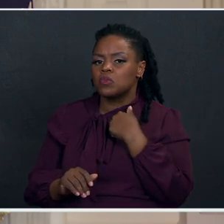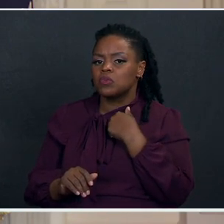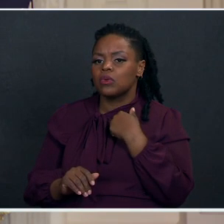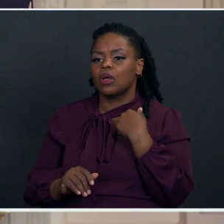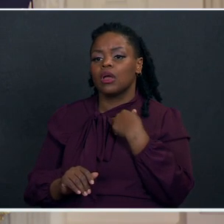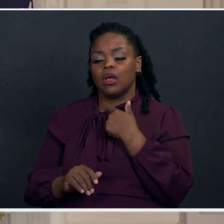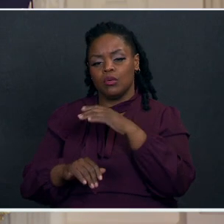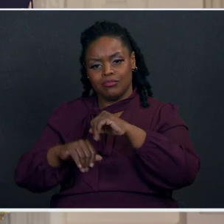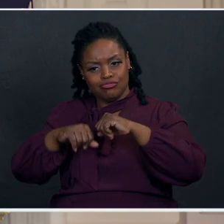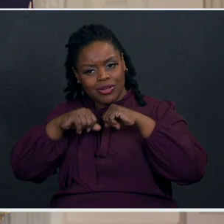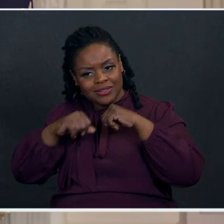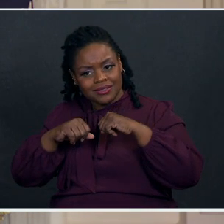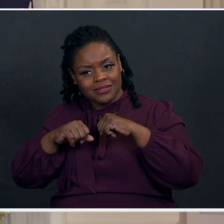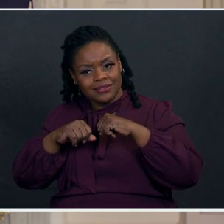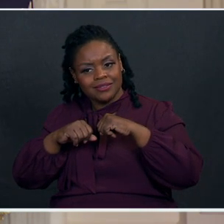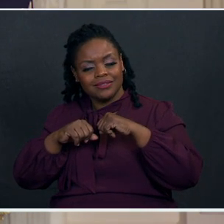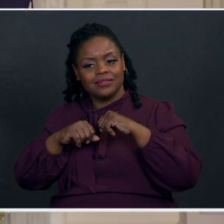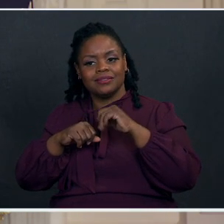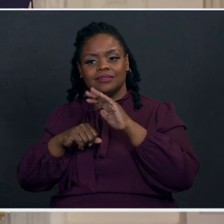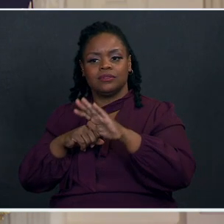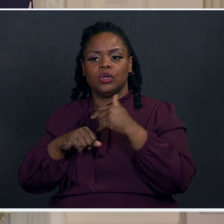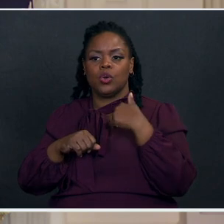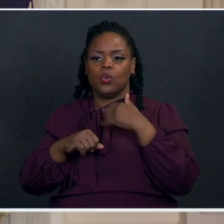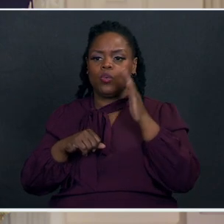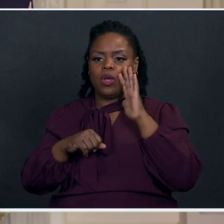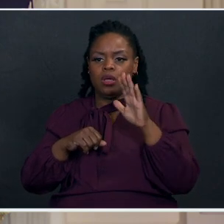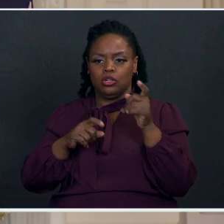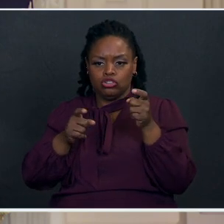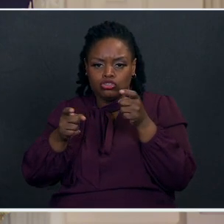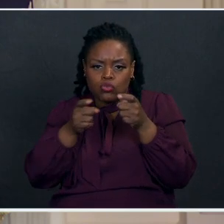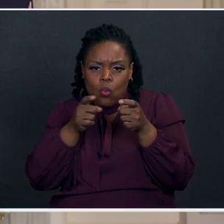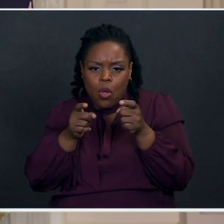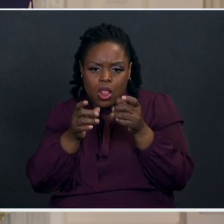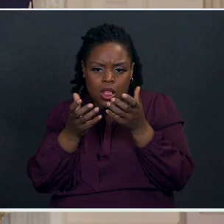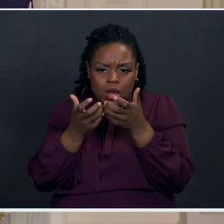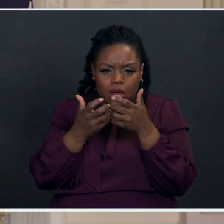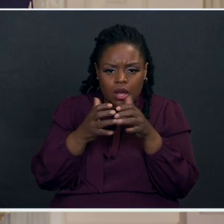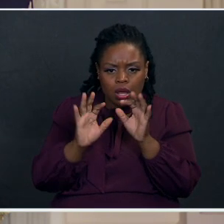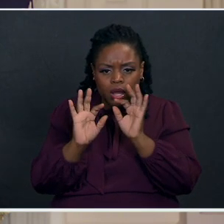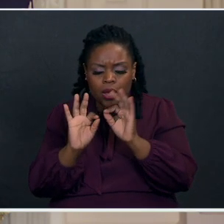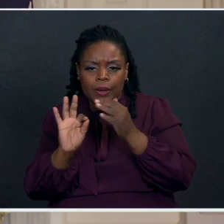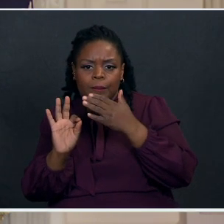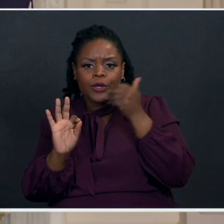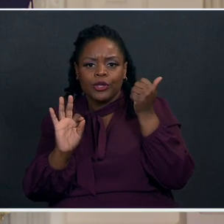like controls from methane leaks and union workers in -- willing to install the changes.